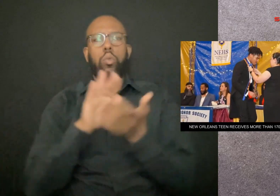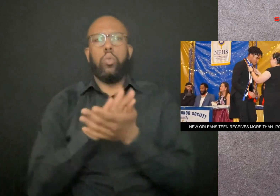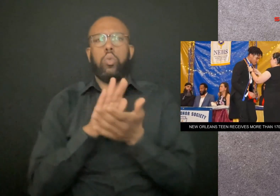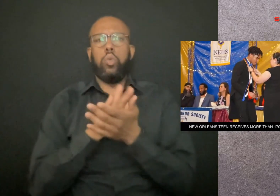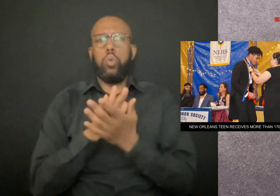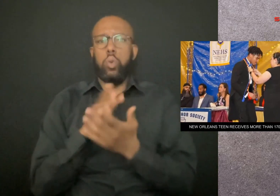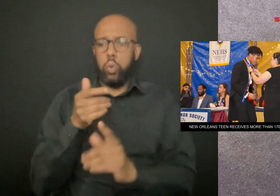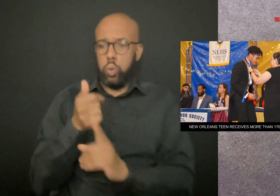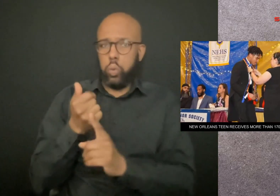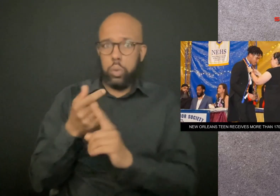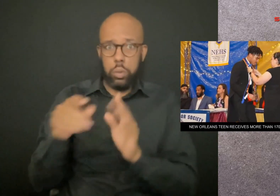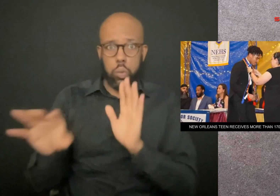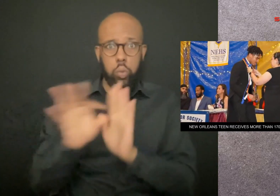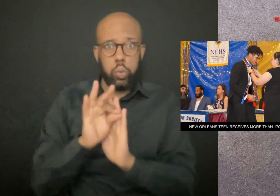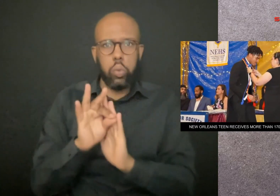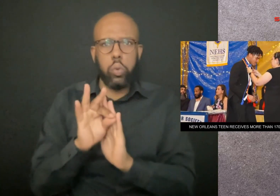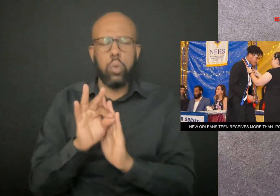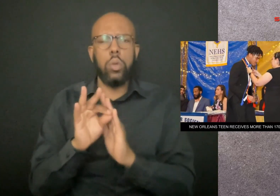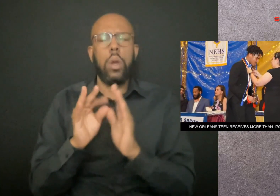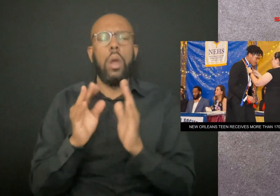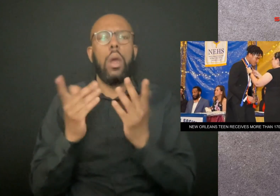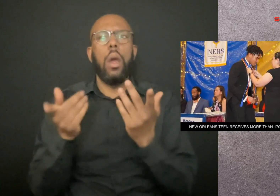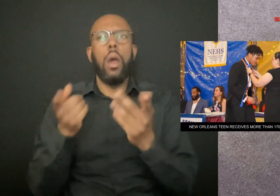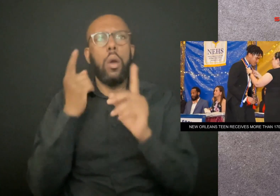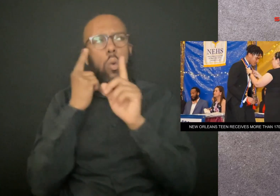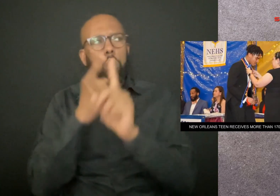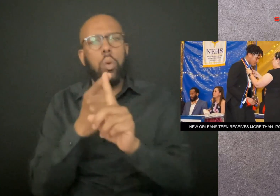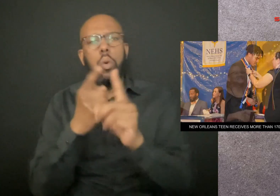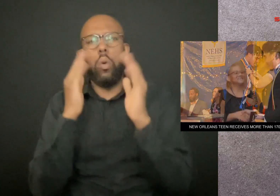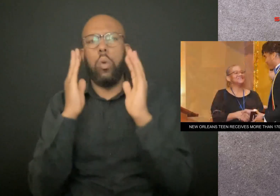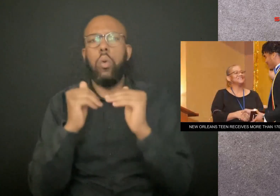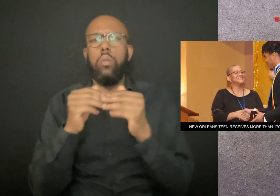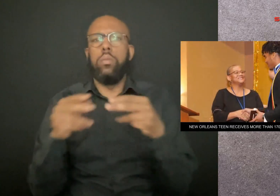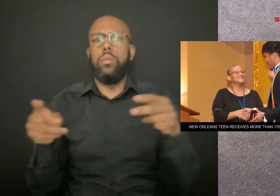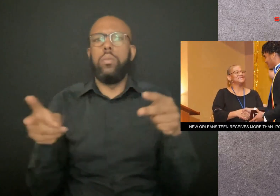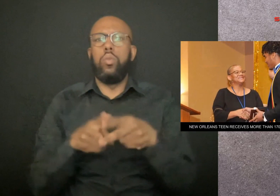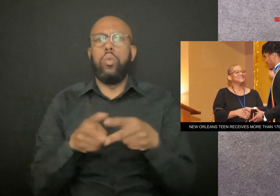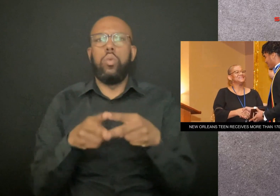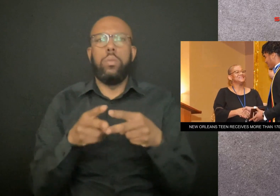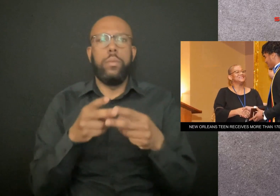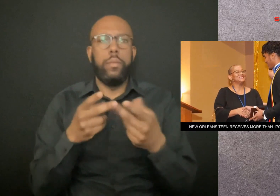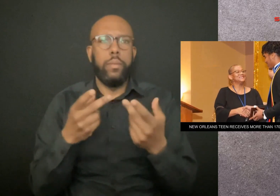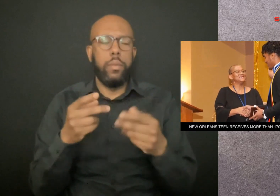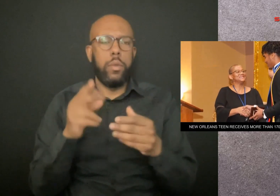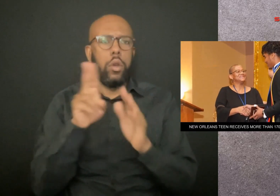Whichever school he chooses. He hopes to pursue a dual undergraduate degree.